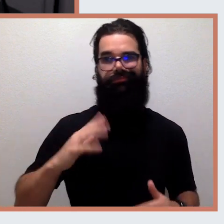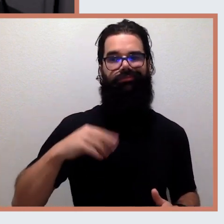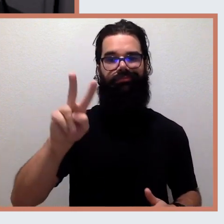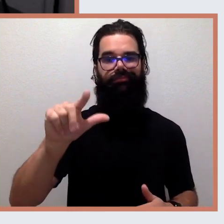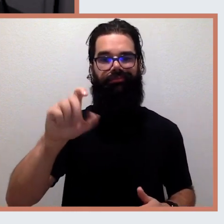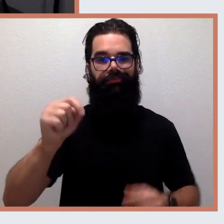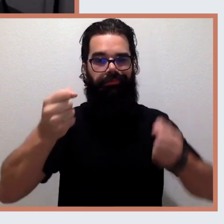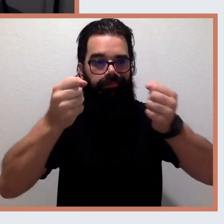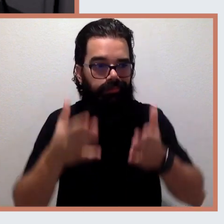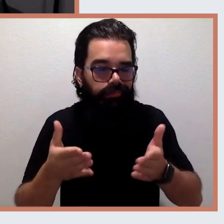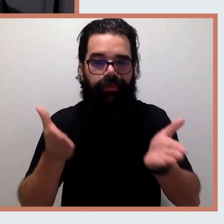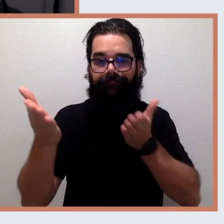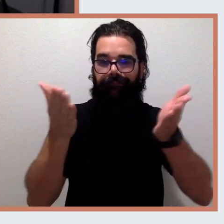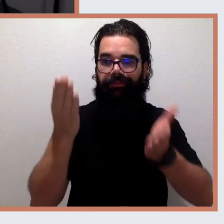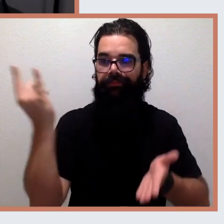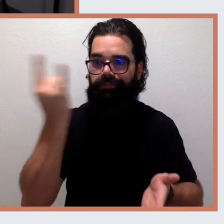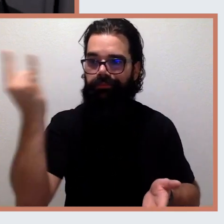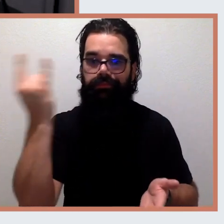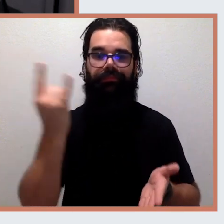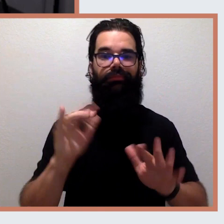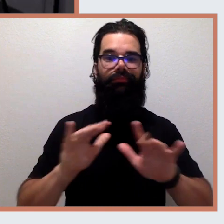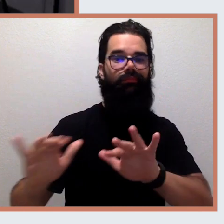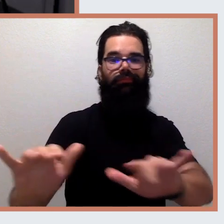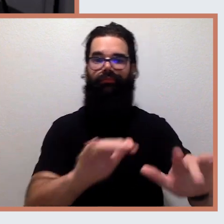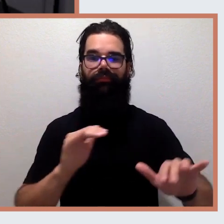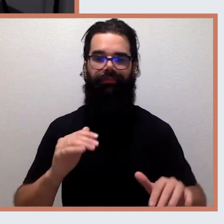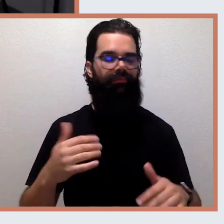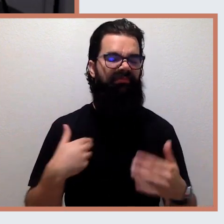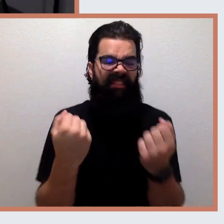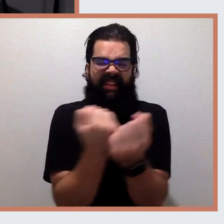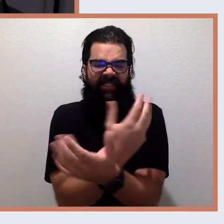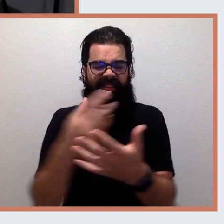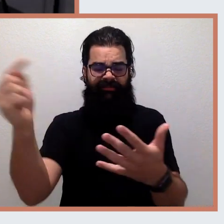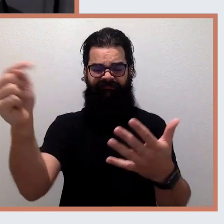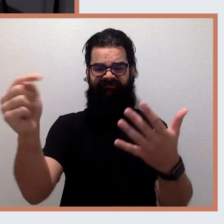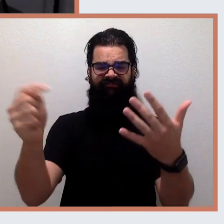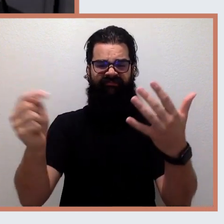I was a valet driver, a server, a host. I did everything.